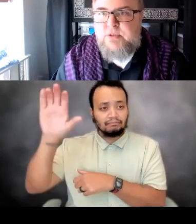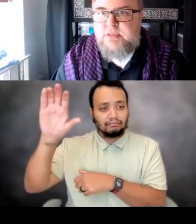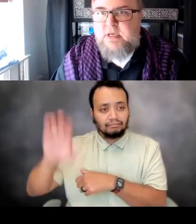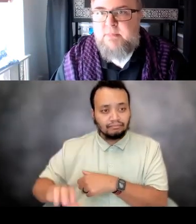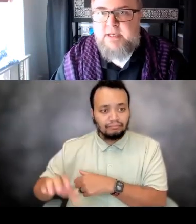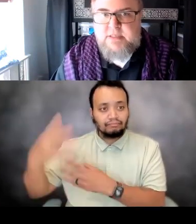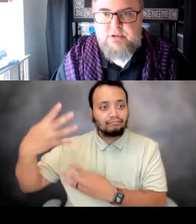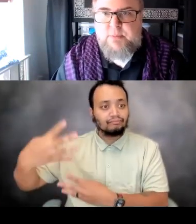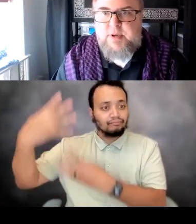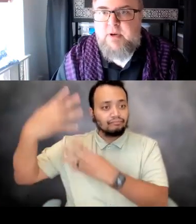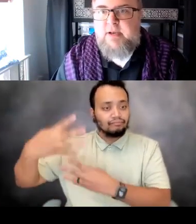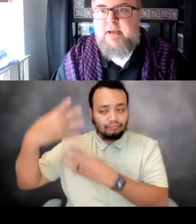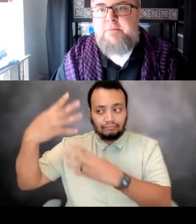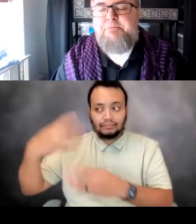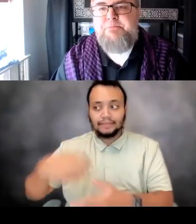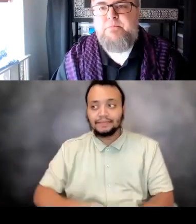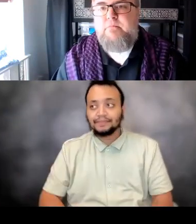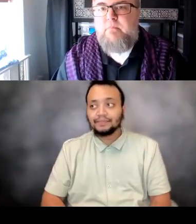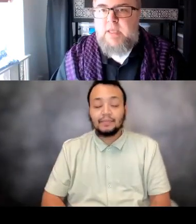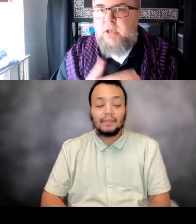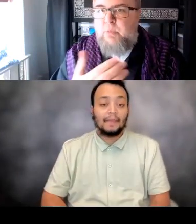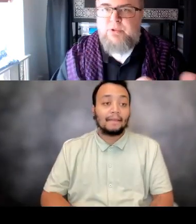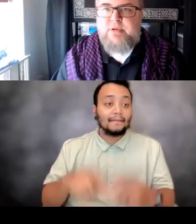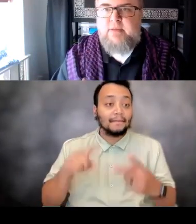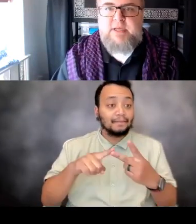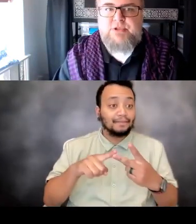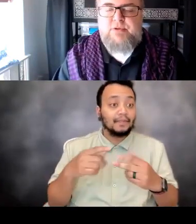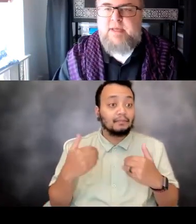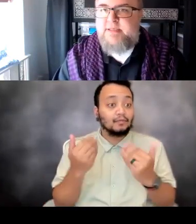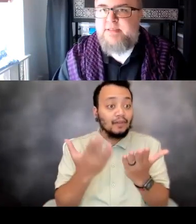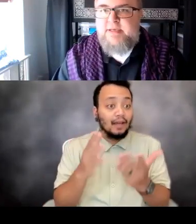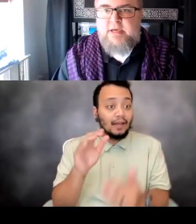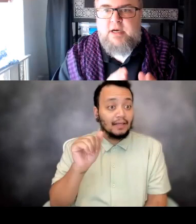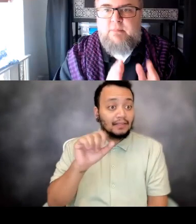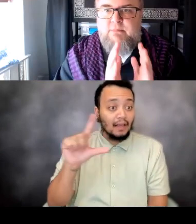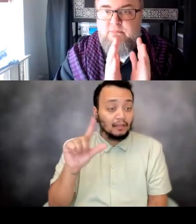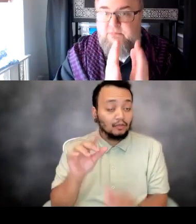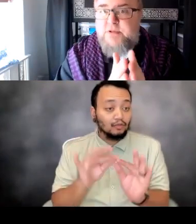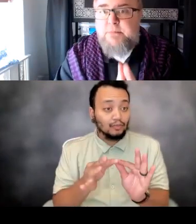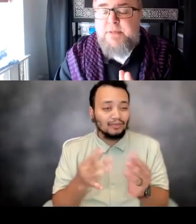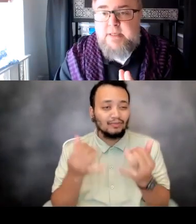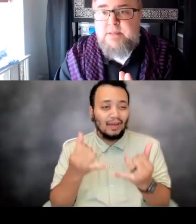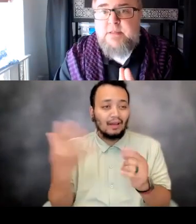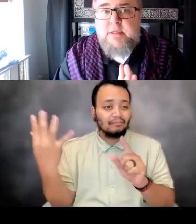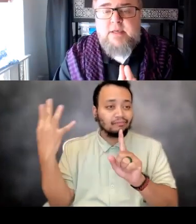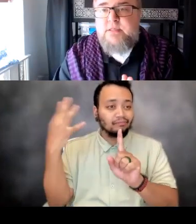who's ASL interpreting right now, and we will try to make sure that folks are pinned